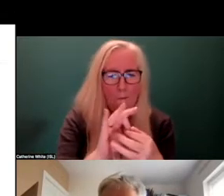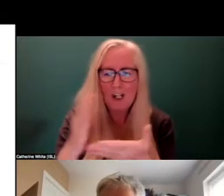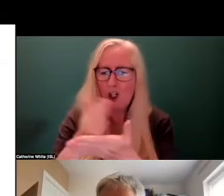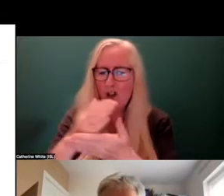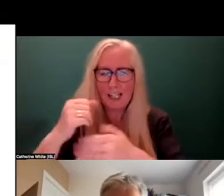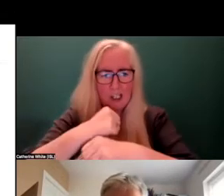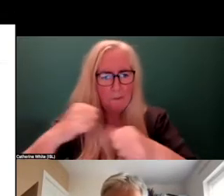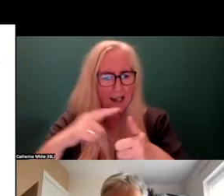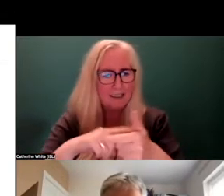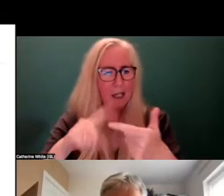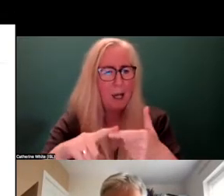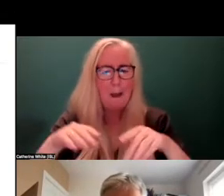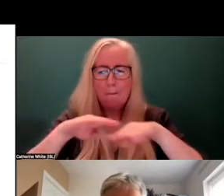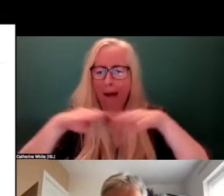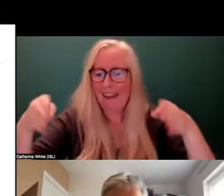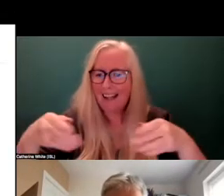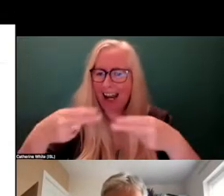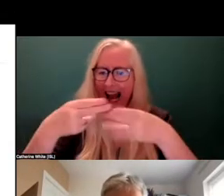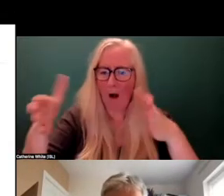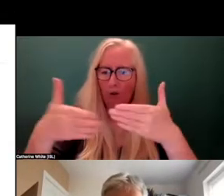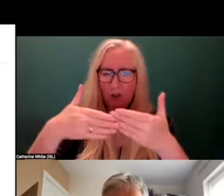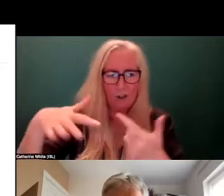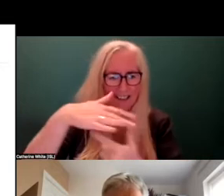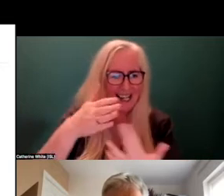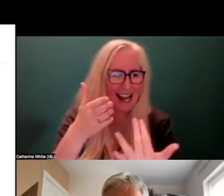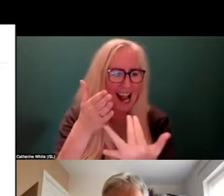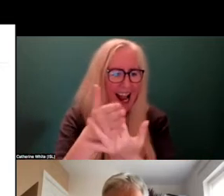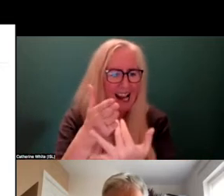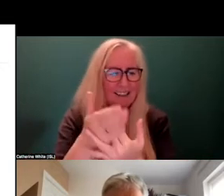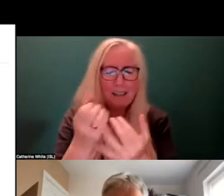and in shared spaces, the role of balconies and outdoor spaces, access to